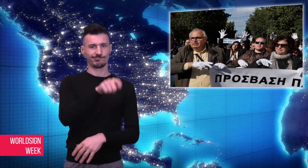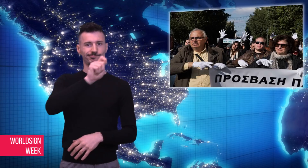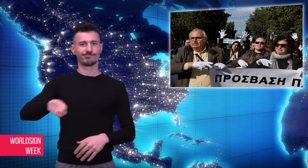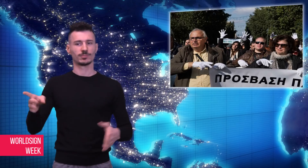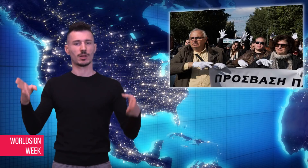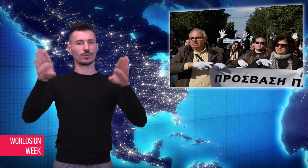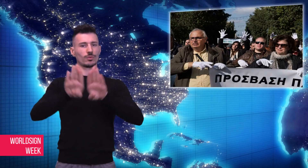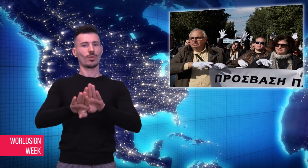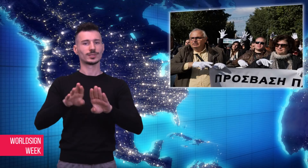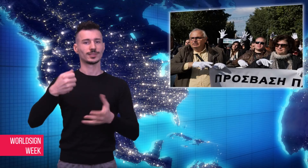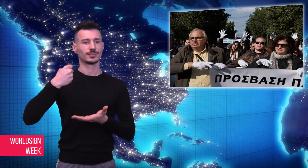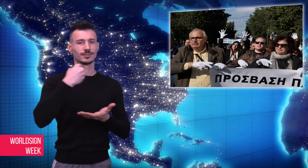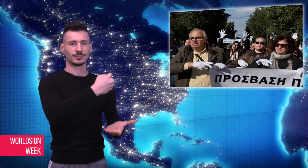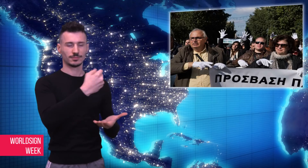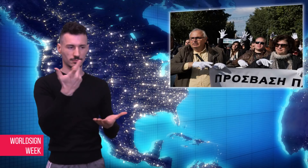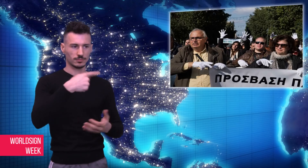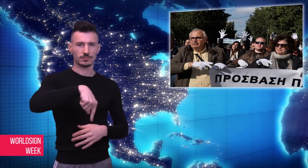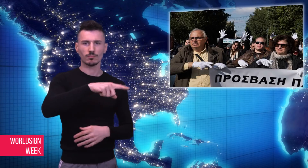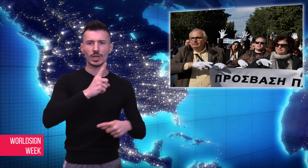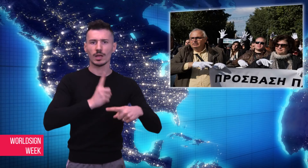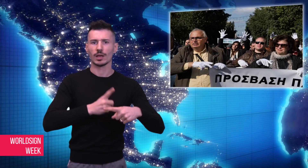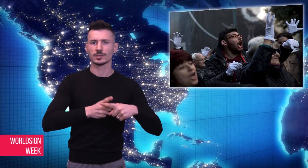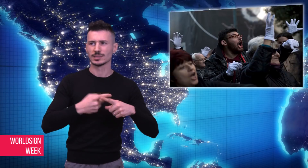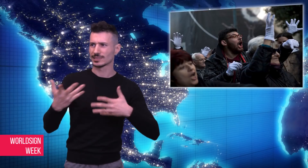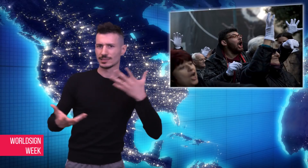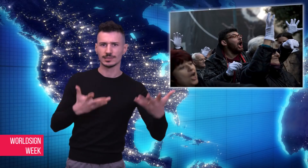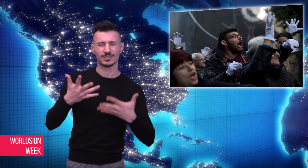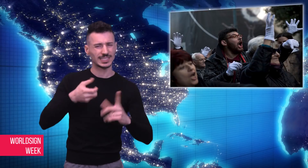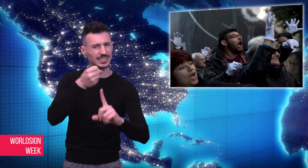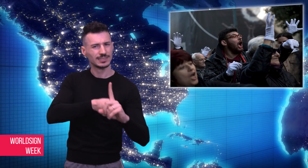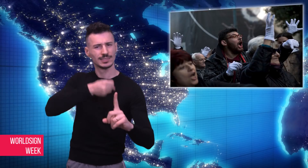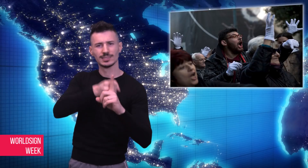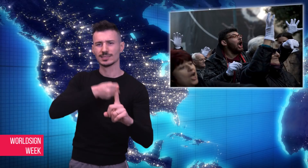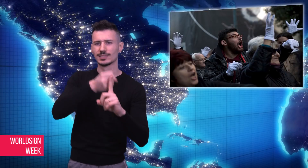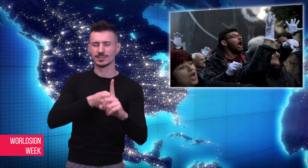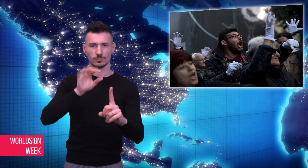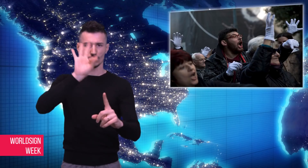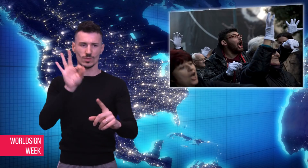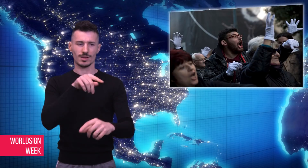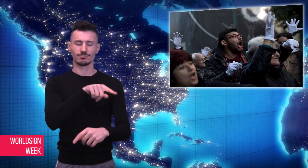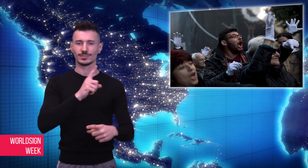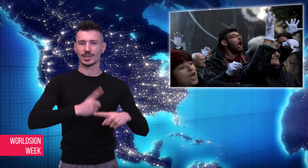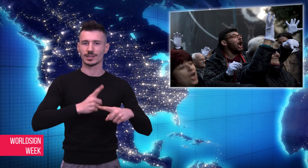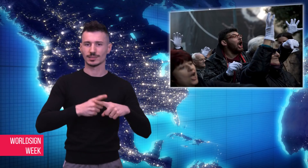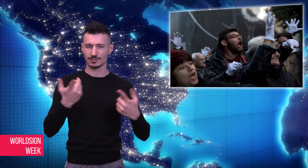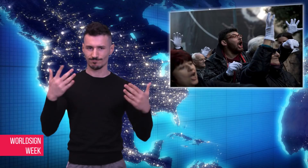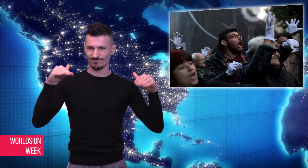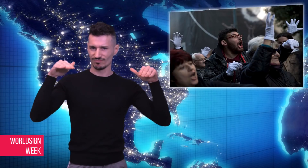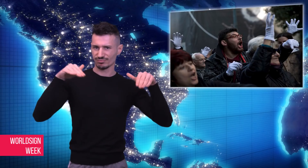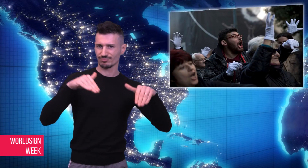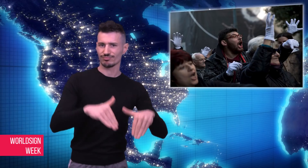Although the international bailout programme that provided Athens